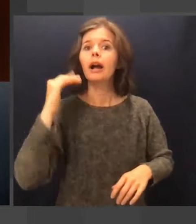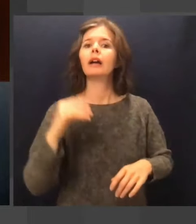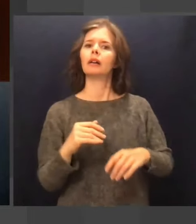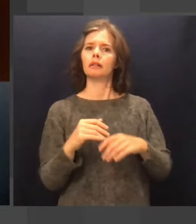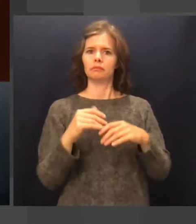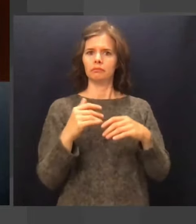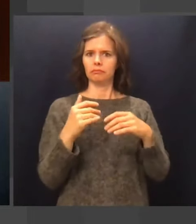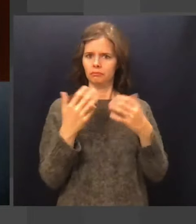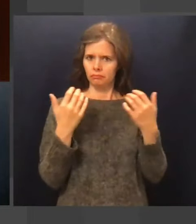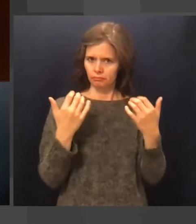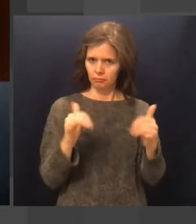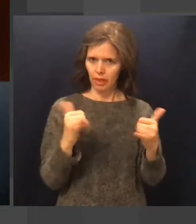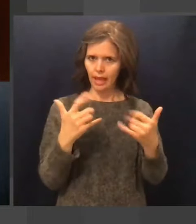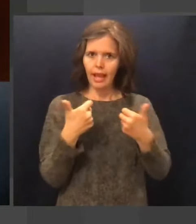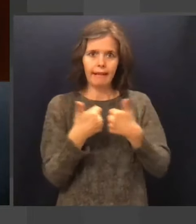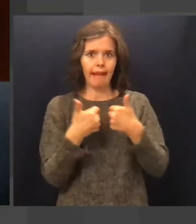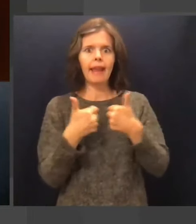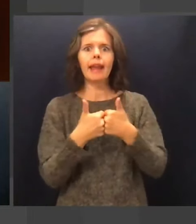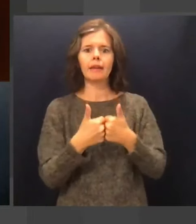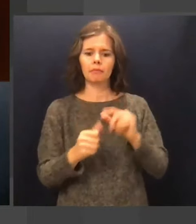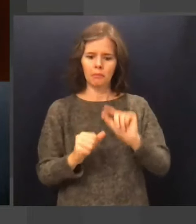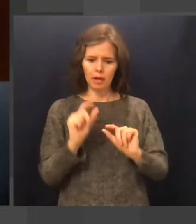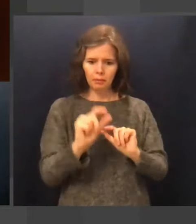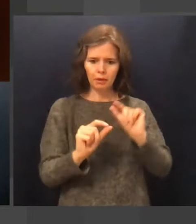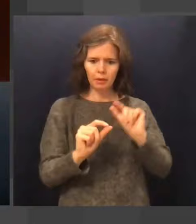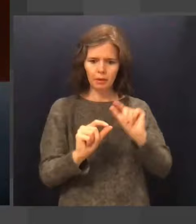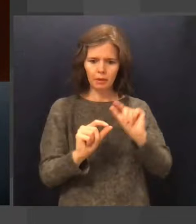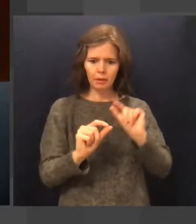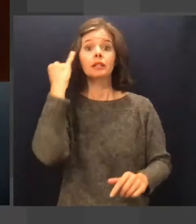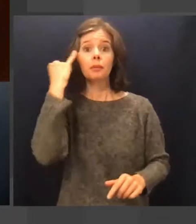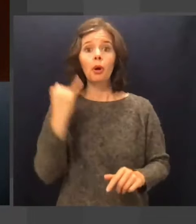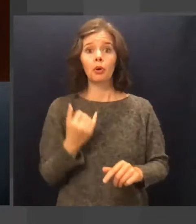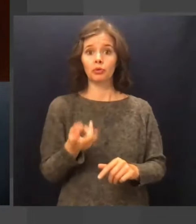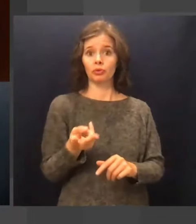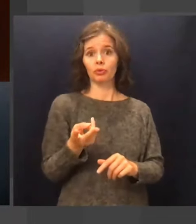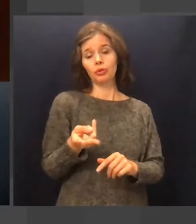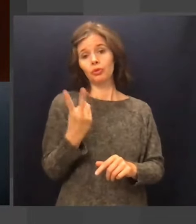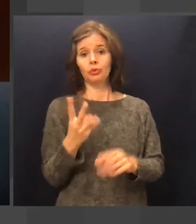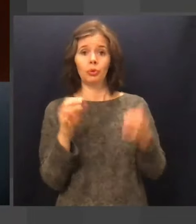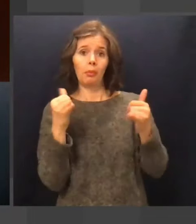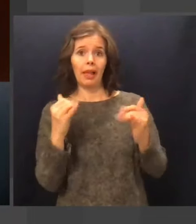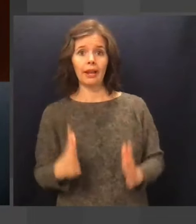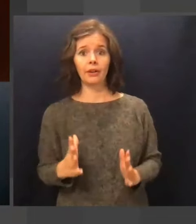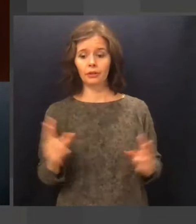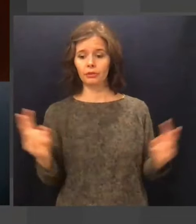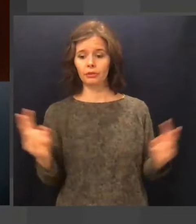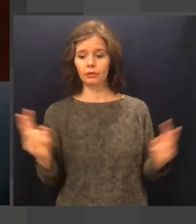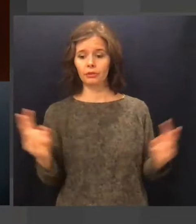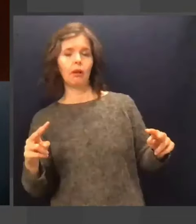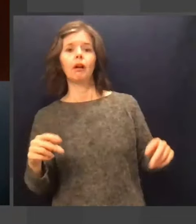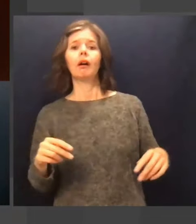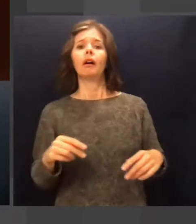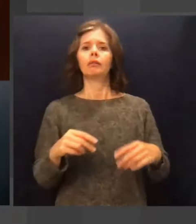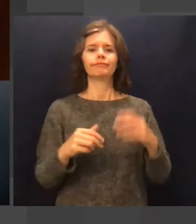YOU PLAY THE GAME BUT ALSO IF YOU'RE PLAYING TOGETHER WITH SOMEONE LET'S SAY YOU'RE